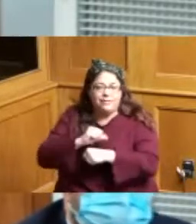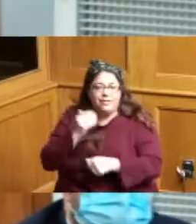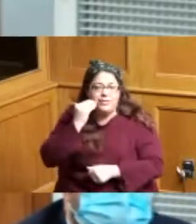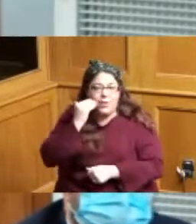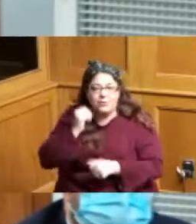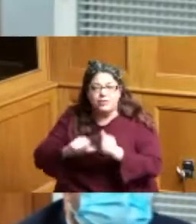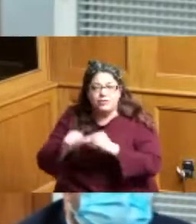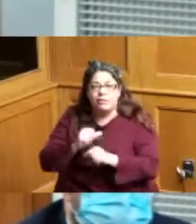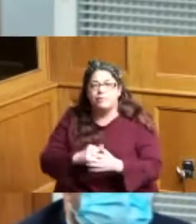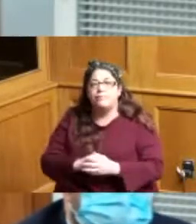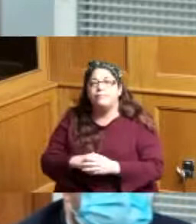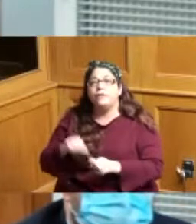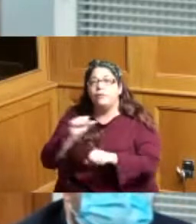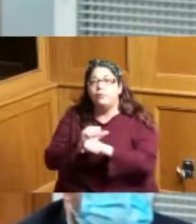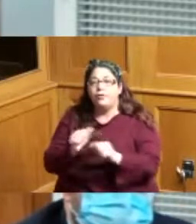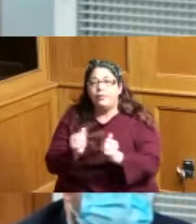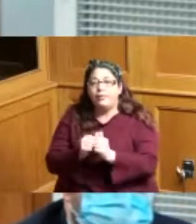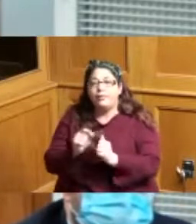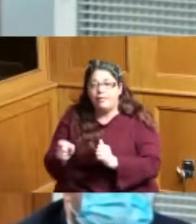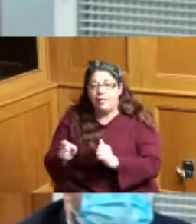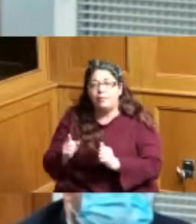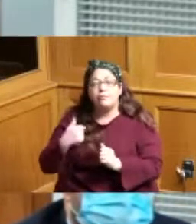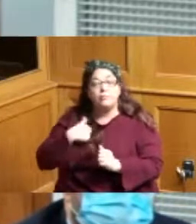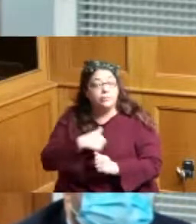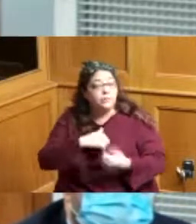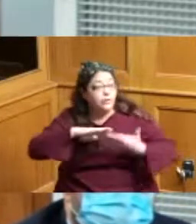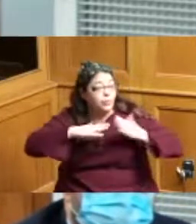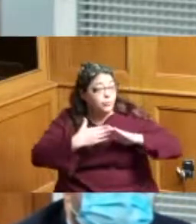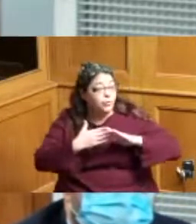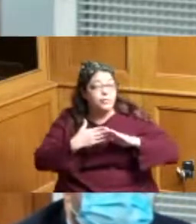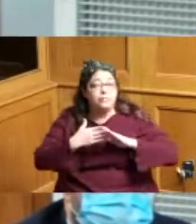to work with them obviously we as a community do better when we're all playing together and working